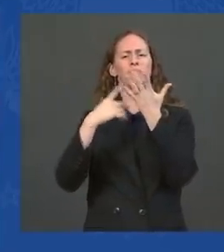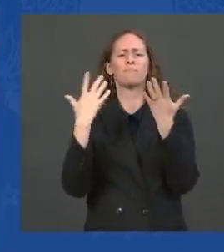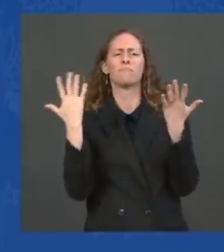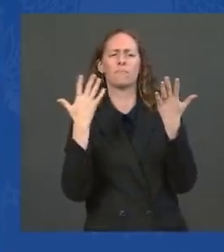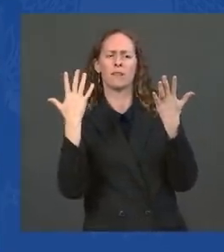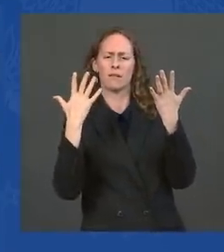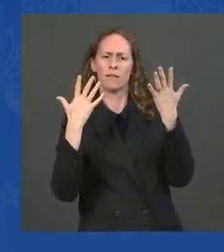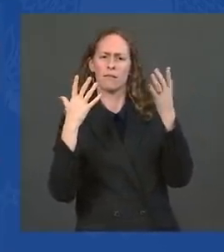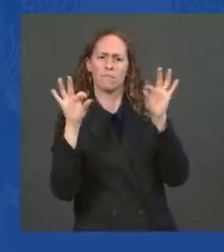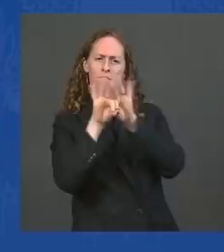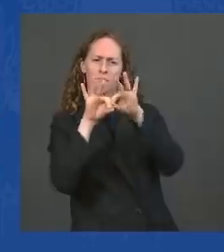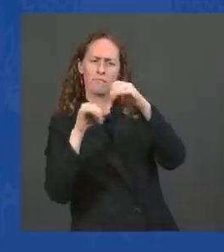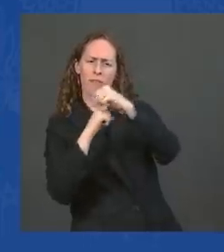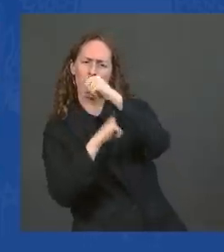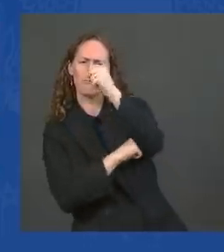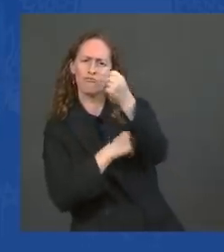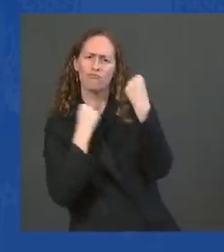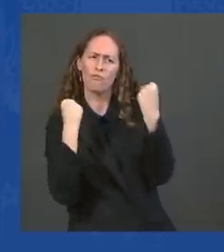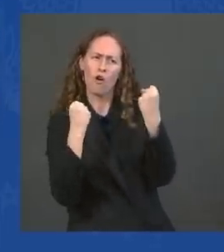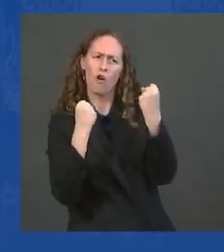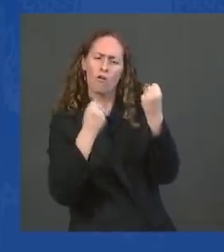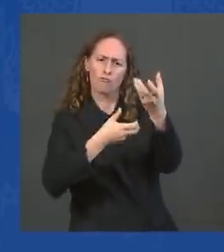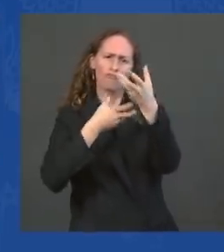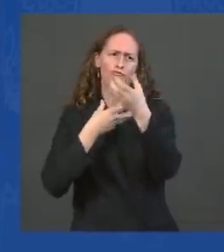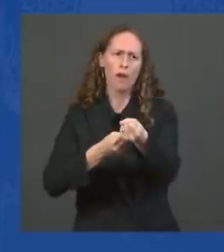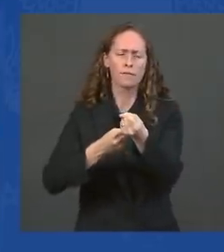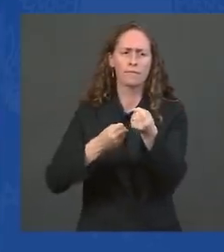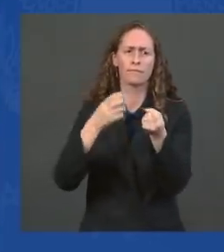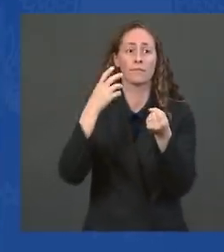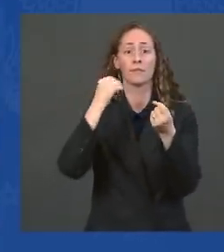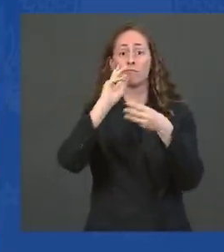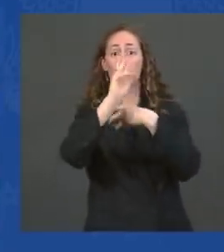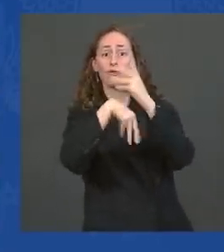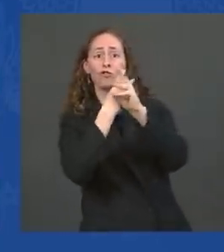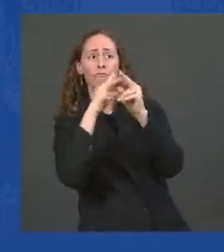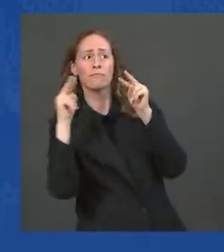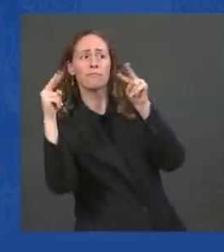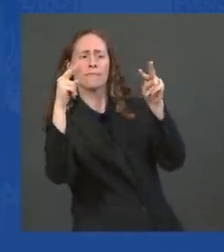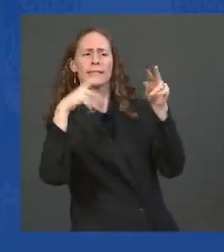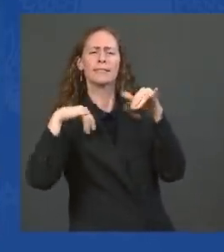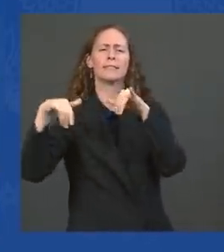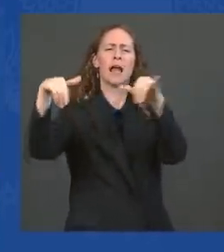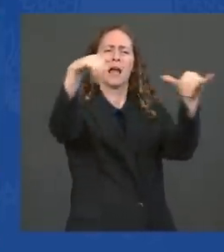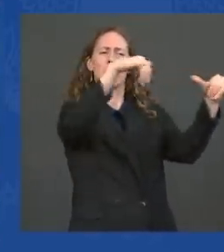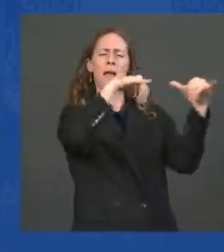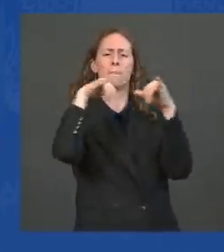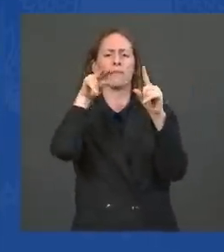We have always seen the world through a similar lens. We have always believed in a world that favors freedom;